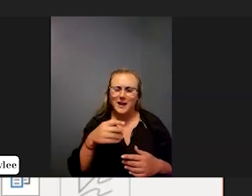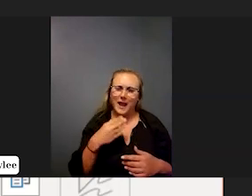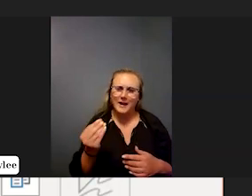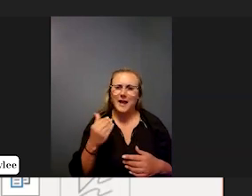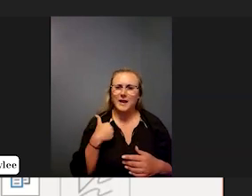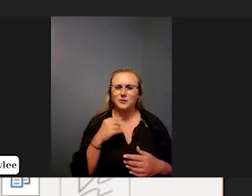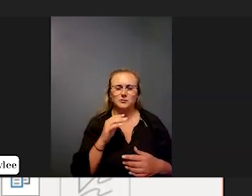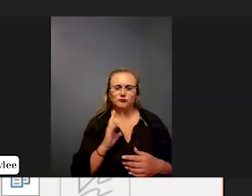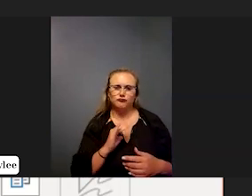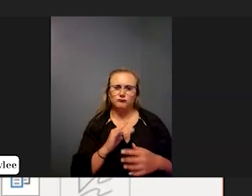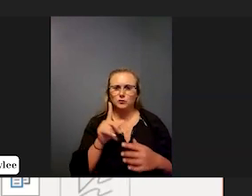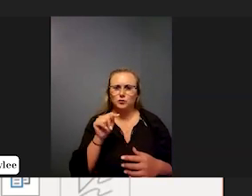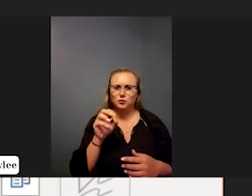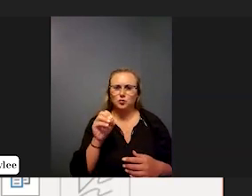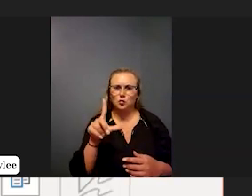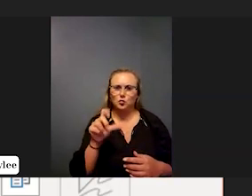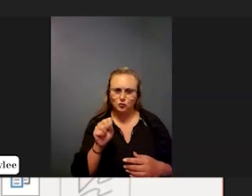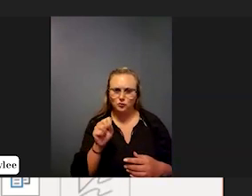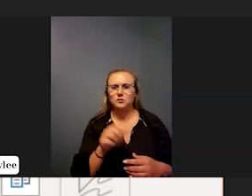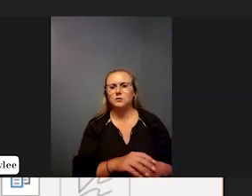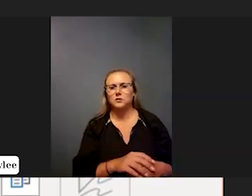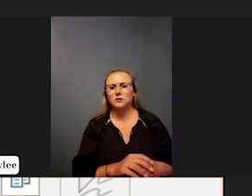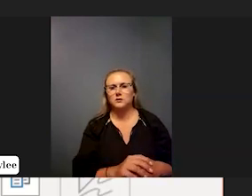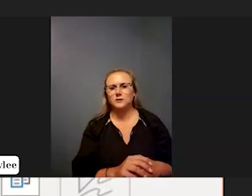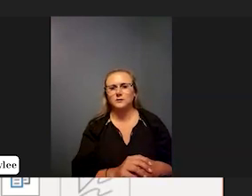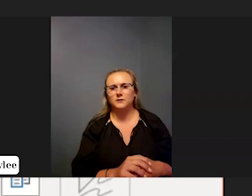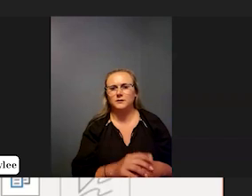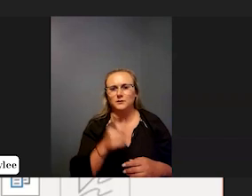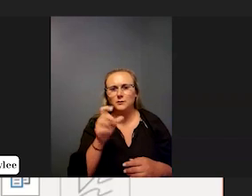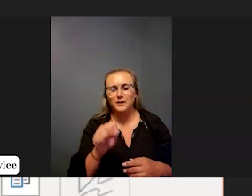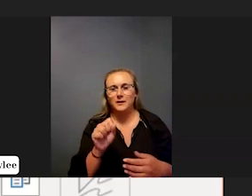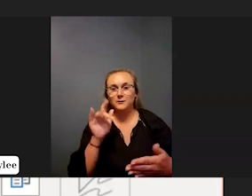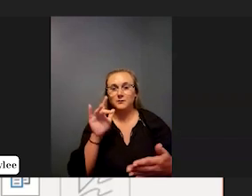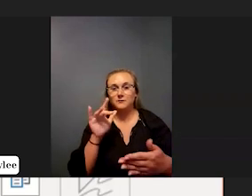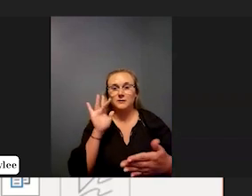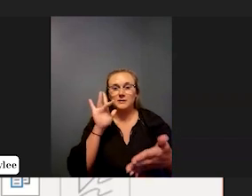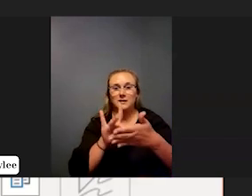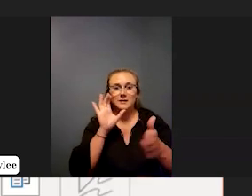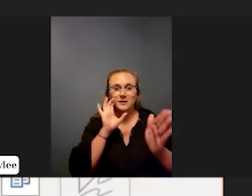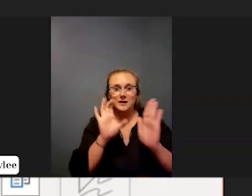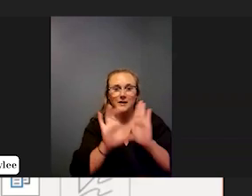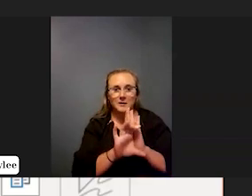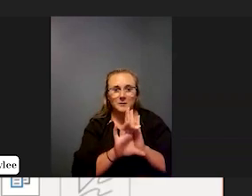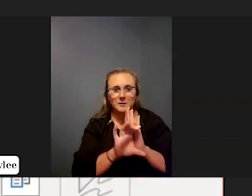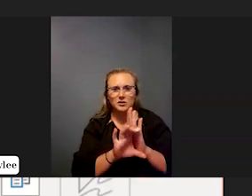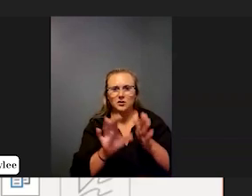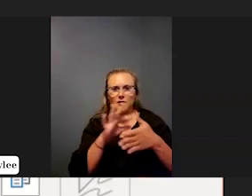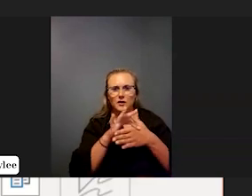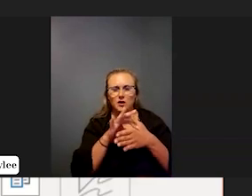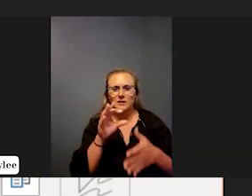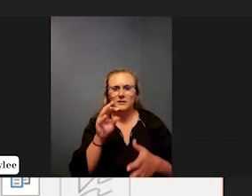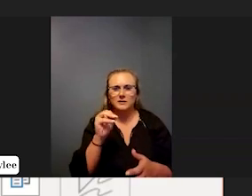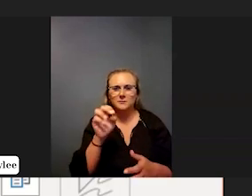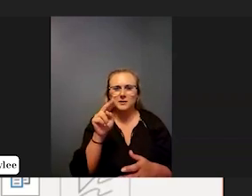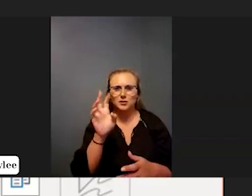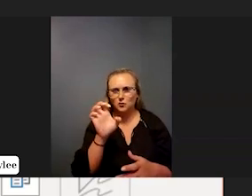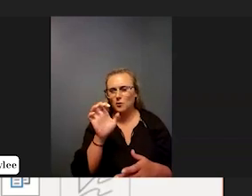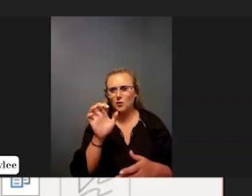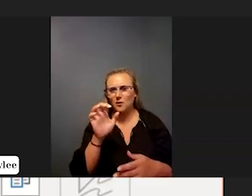Again, you can do this to the context menu by just clicking on the image, um, on a laptop, doing a two finger tap or a right tap on a mouse.